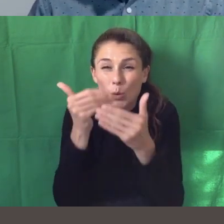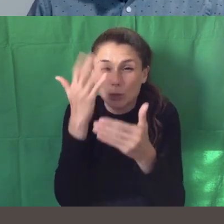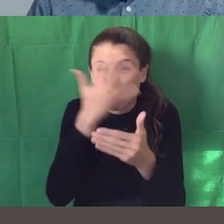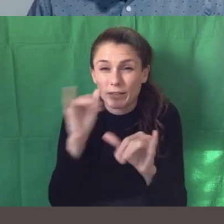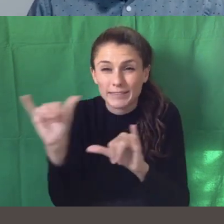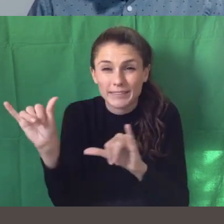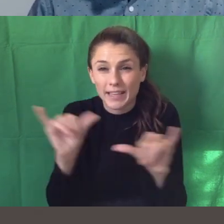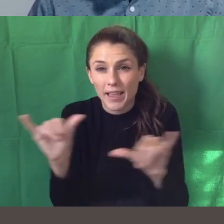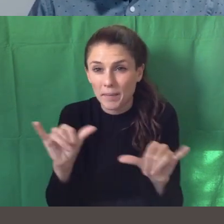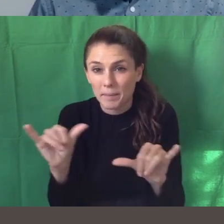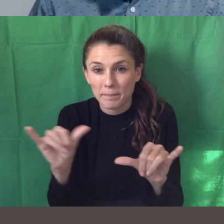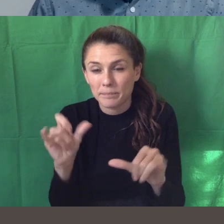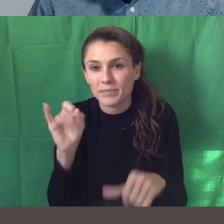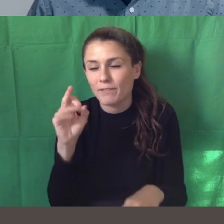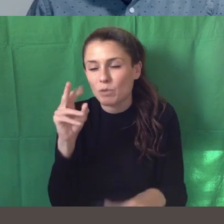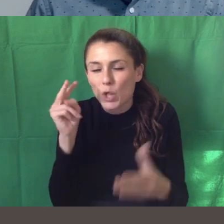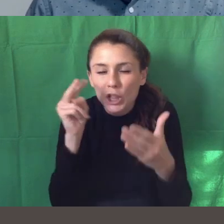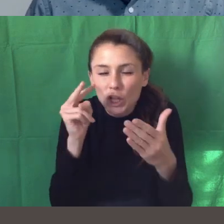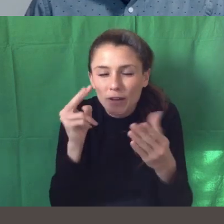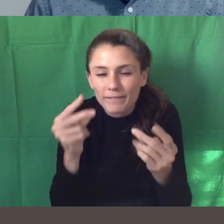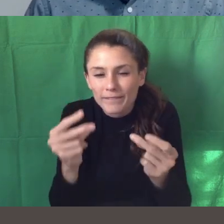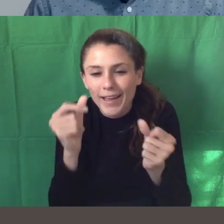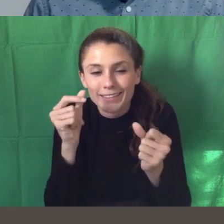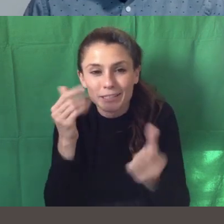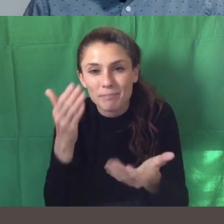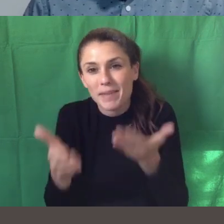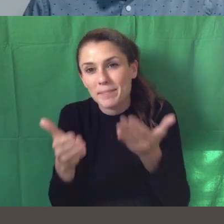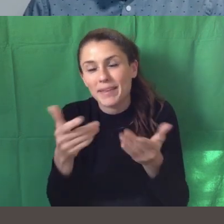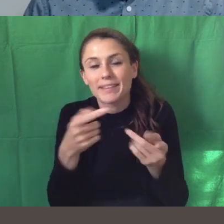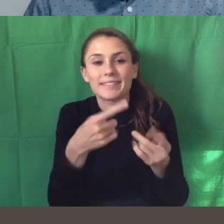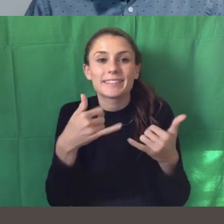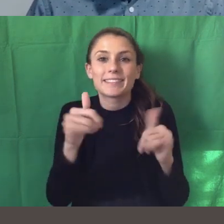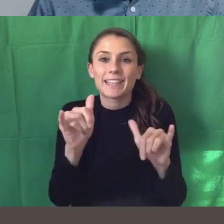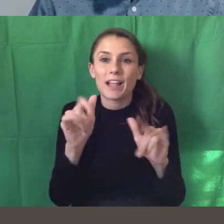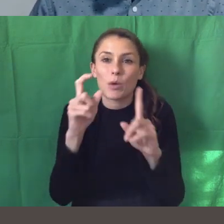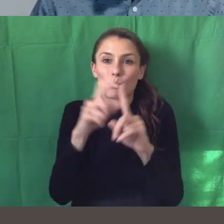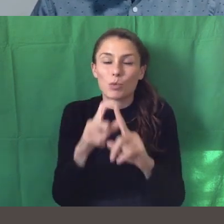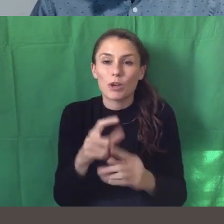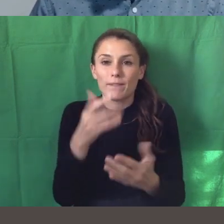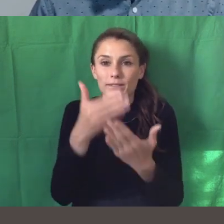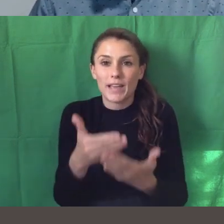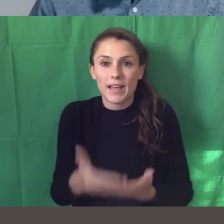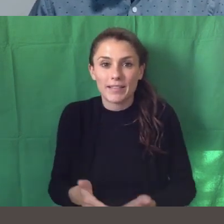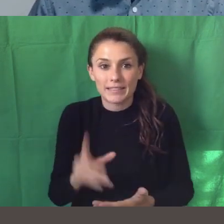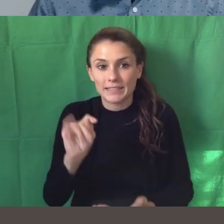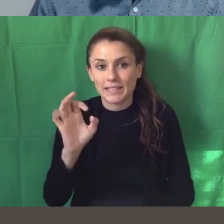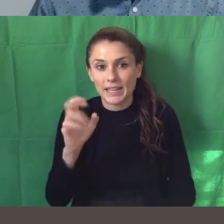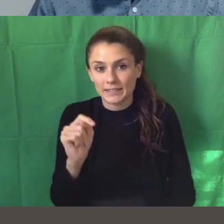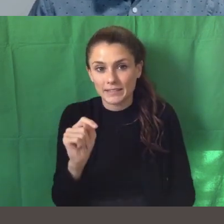if you look at it real quick maybe, this is still a lexically valid text.